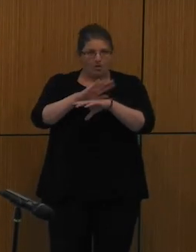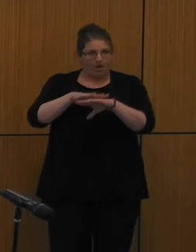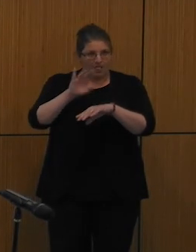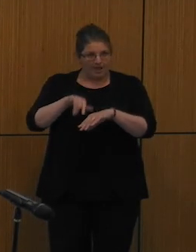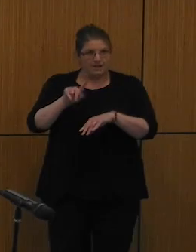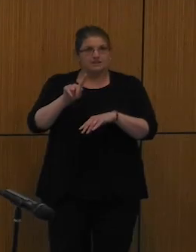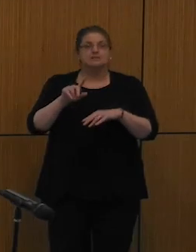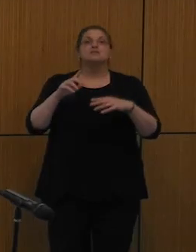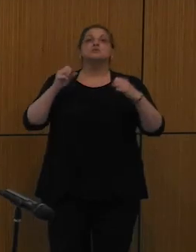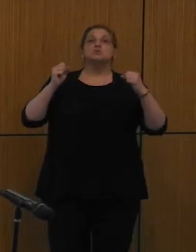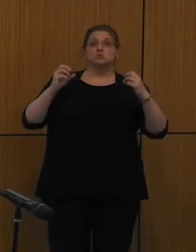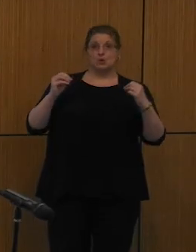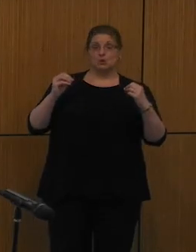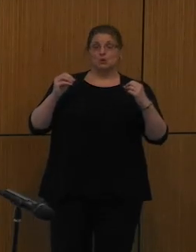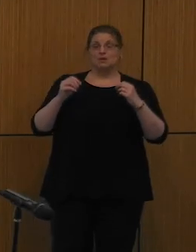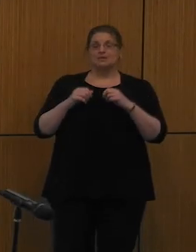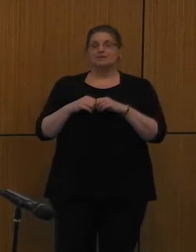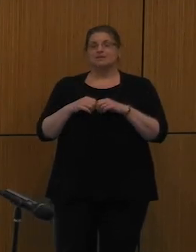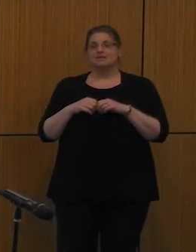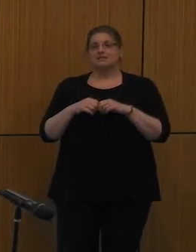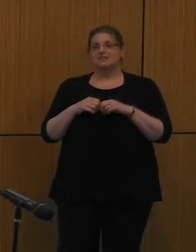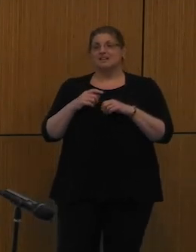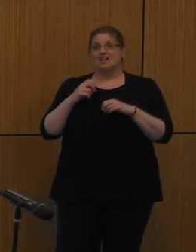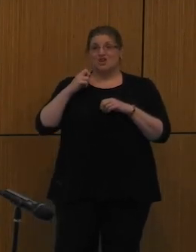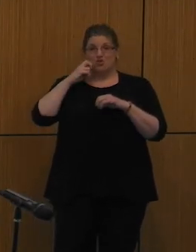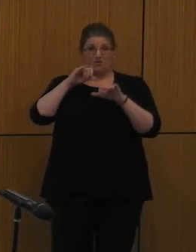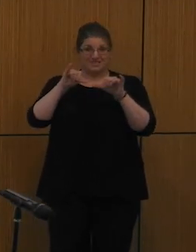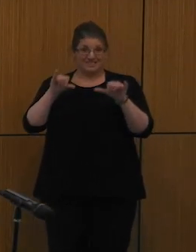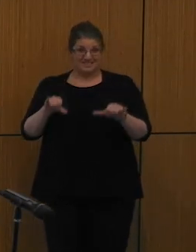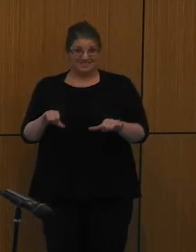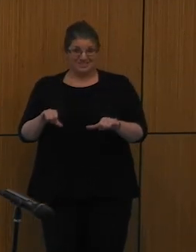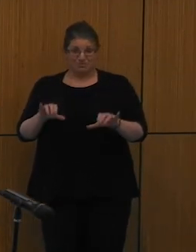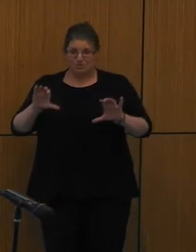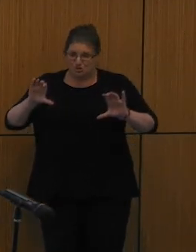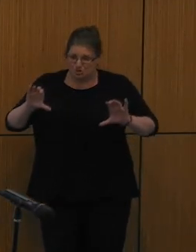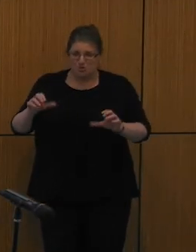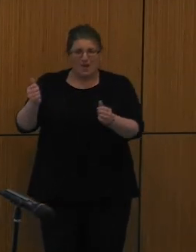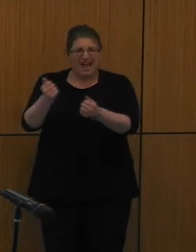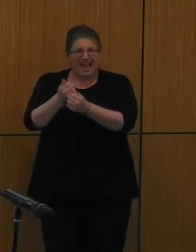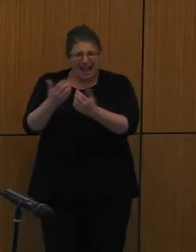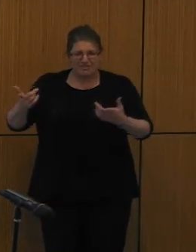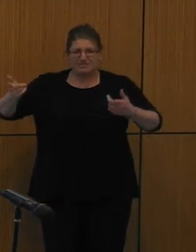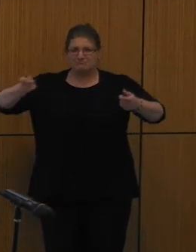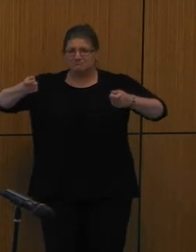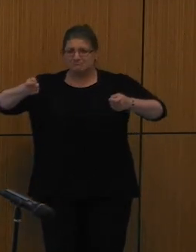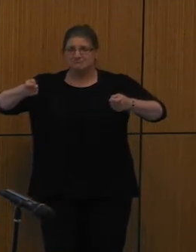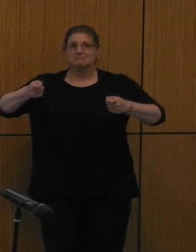Okay. And so for the nervous system to do all of the things that it does, it has to be